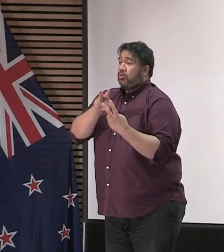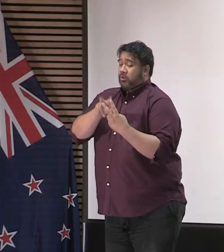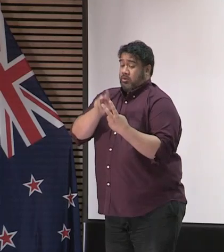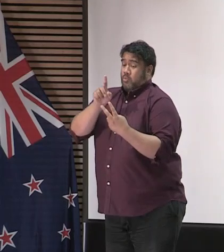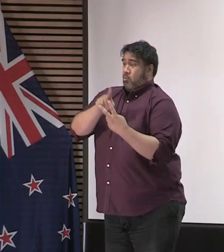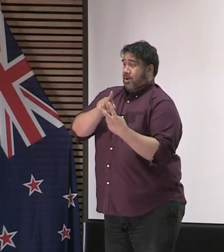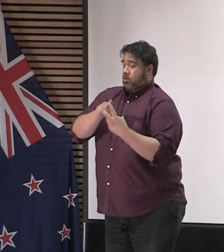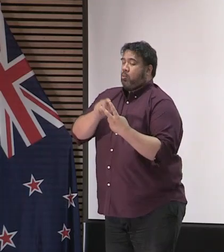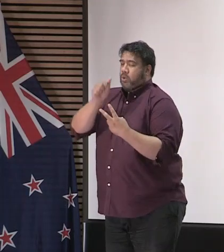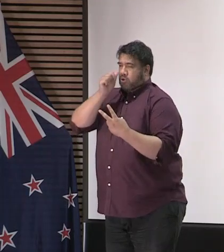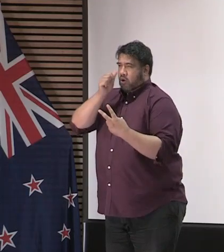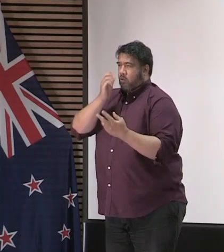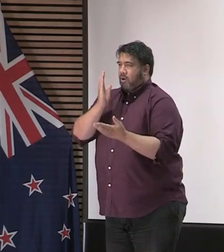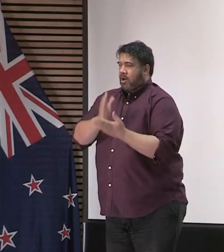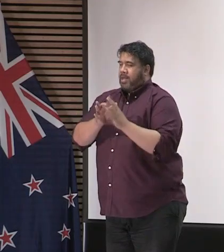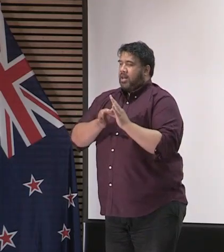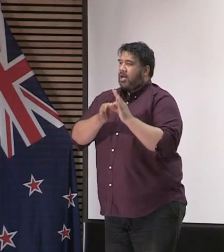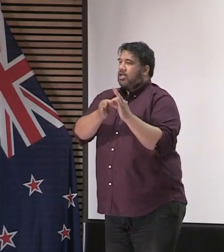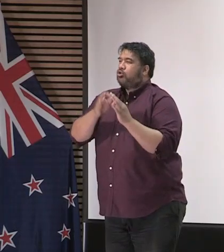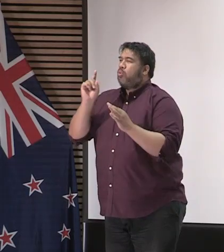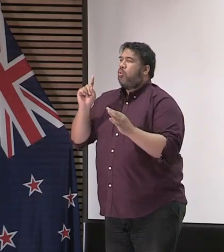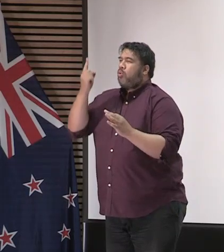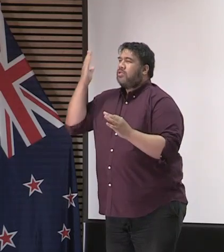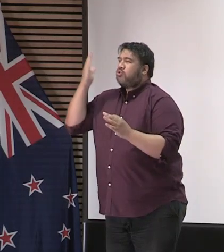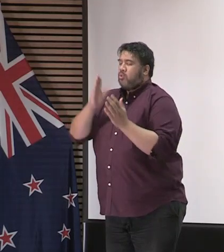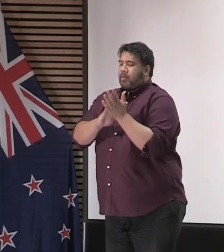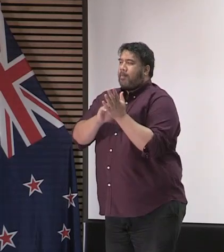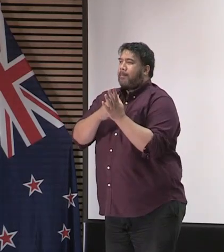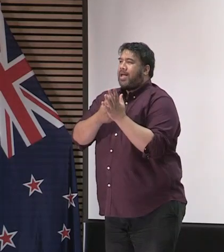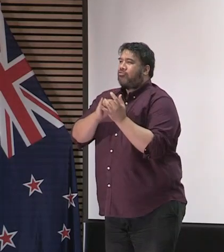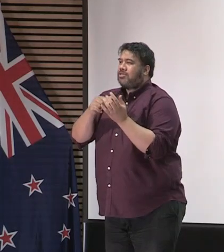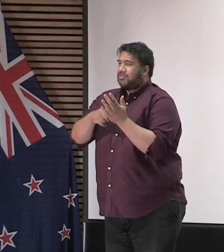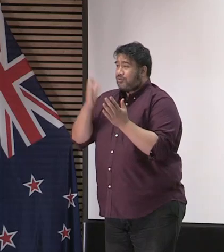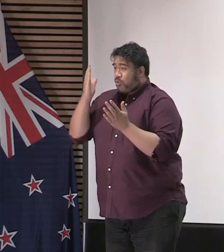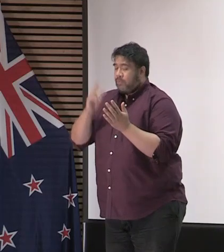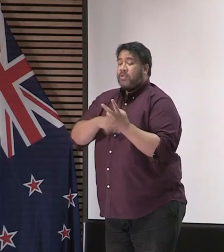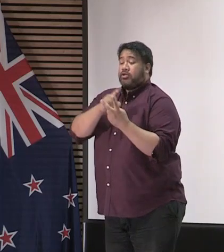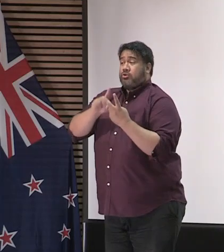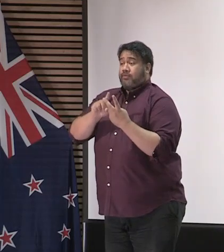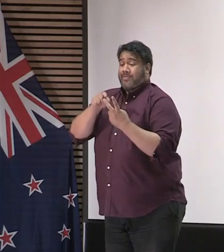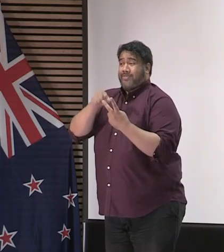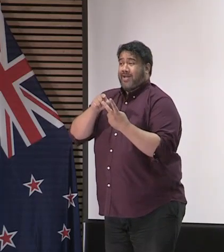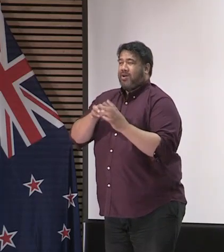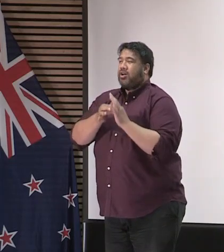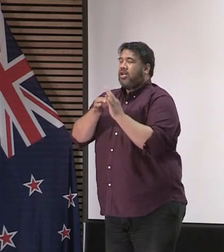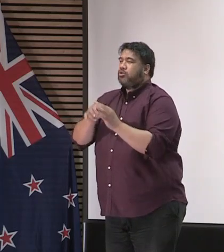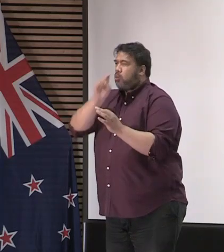and those are both the